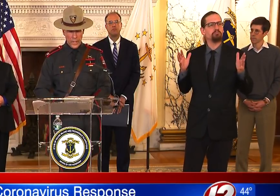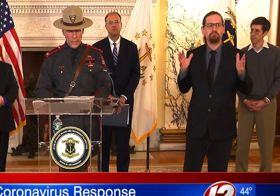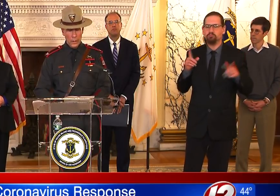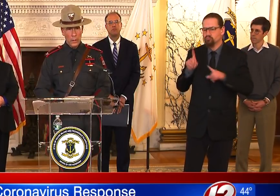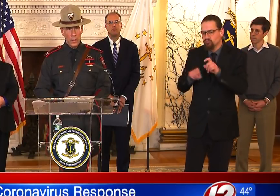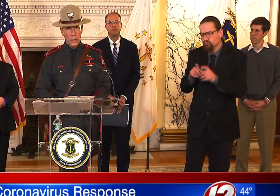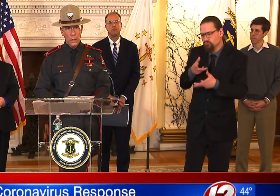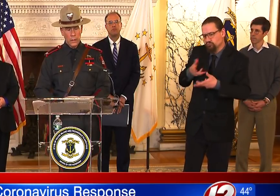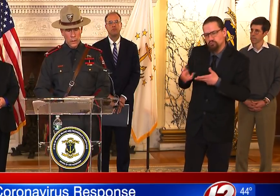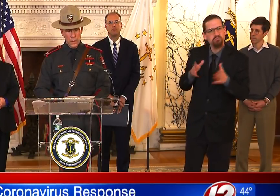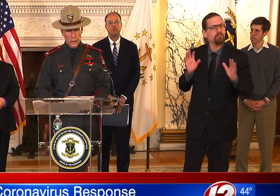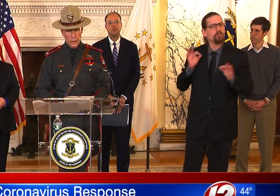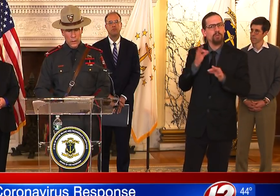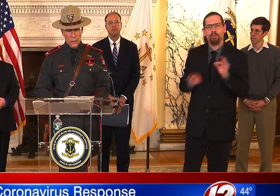VOLUNTARILY STOP AT THE